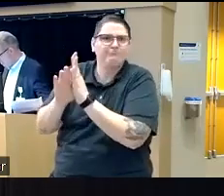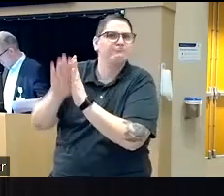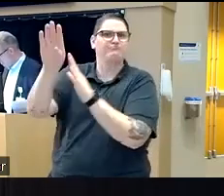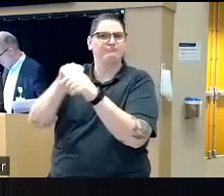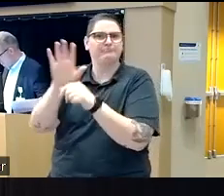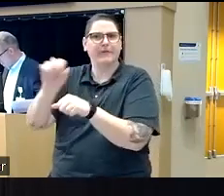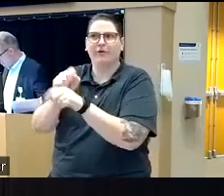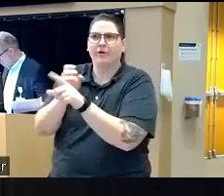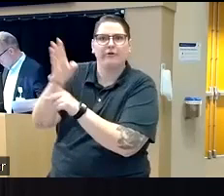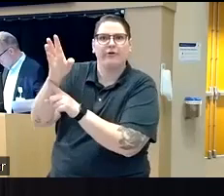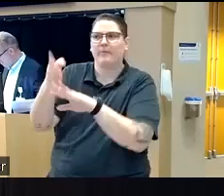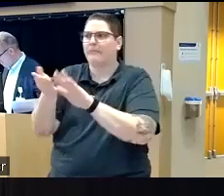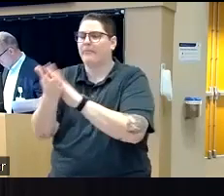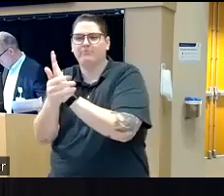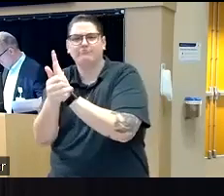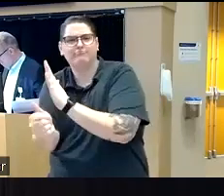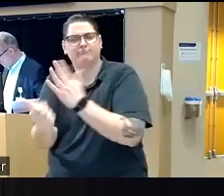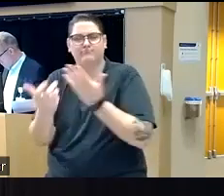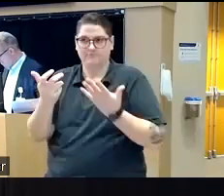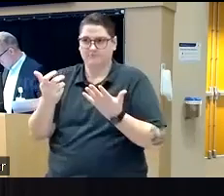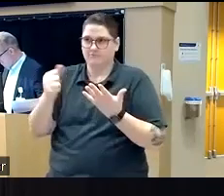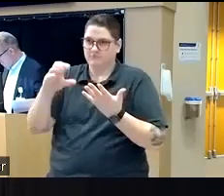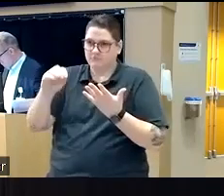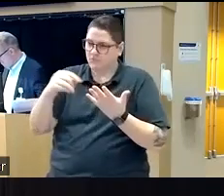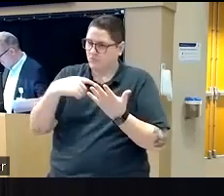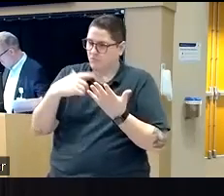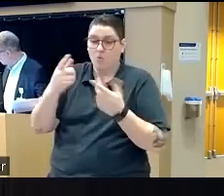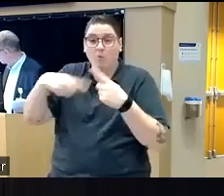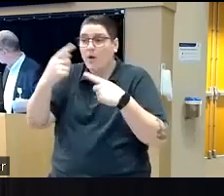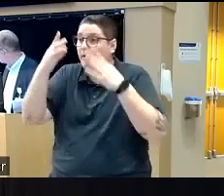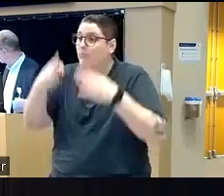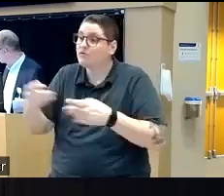really the passion behind that to make sure that when someone comes to an internship with us that